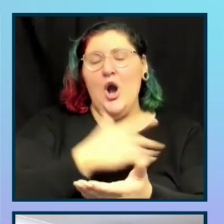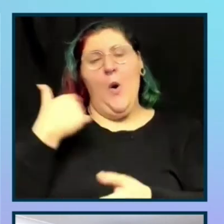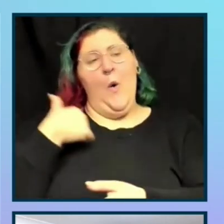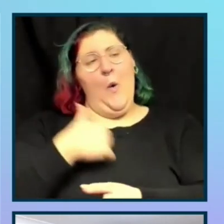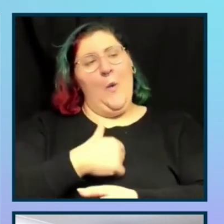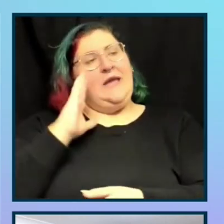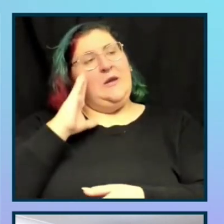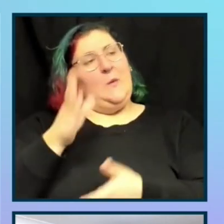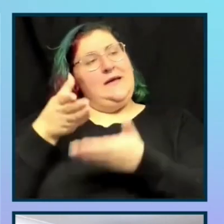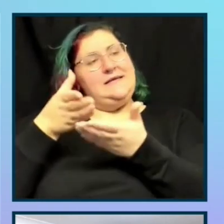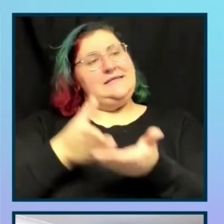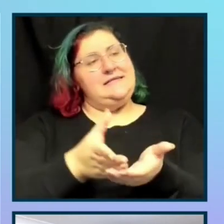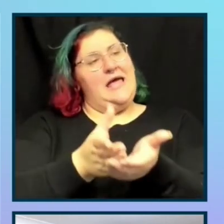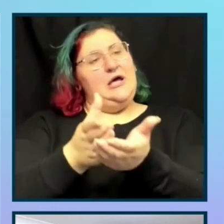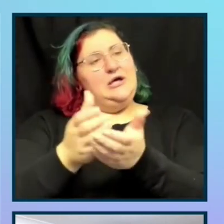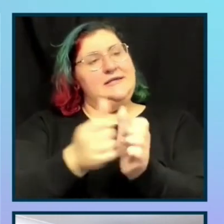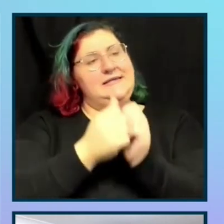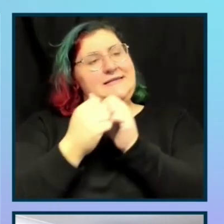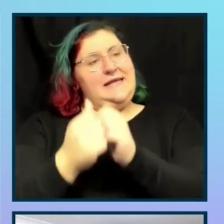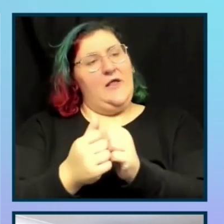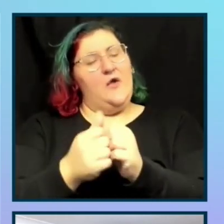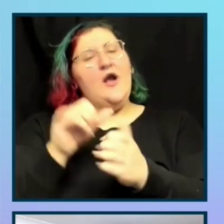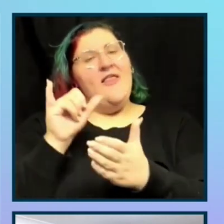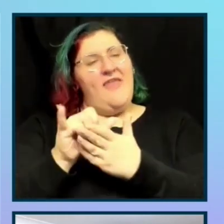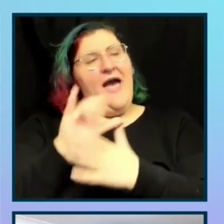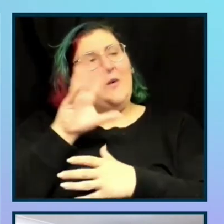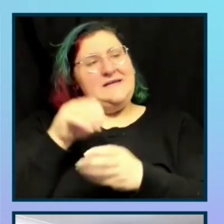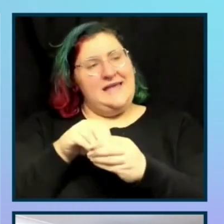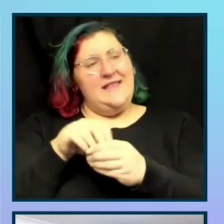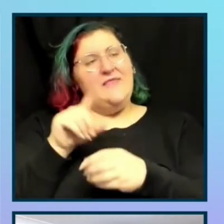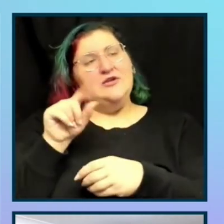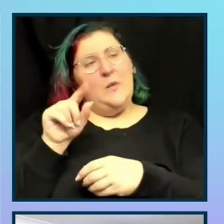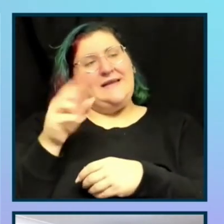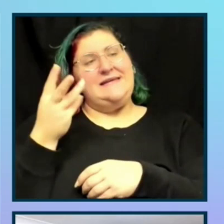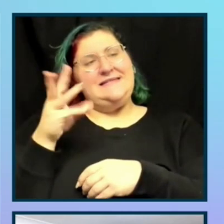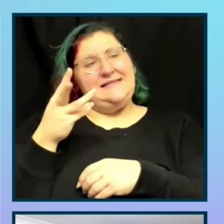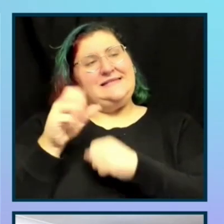was introduced in the 2016 trailer. And I thought, you know, this is amazing.